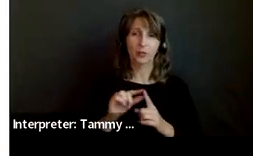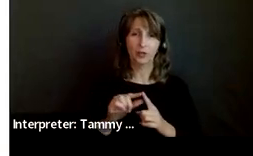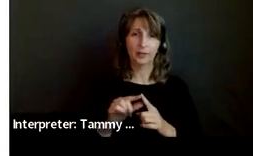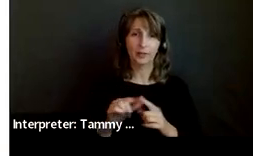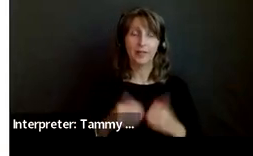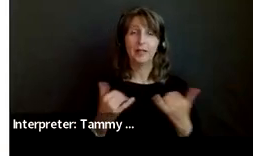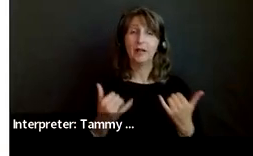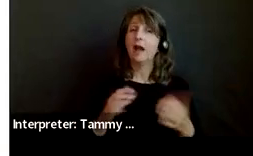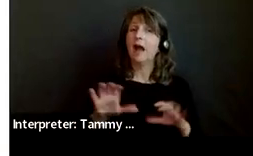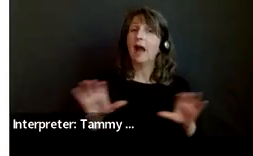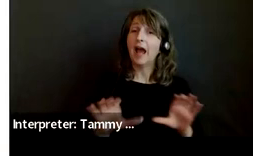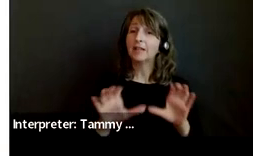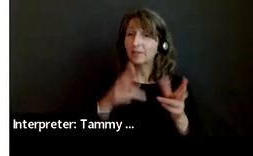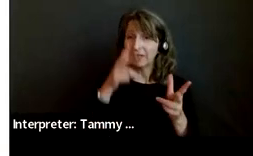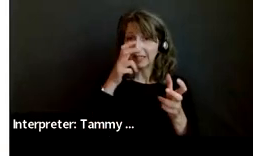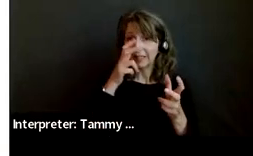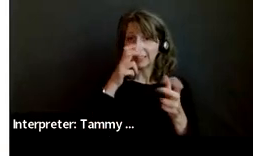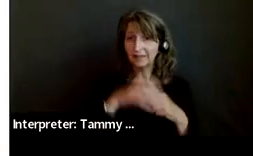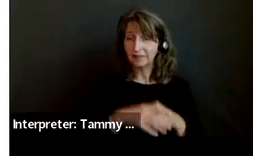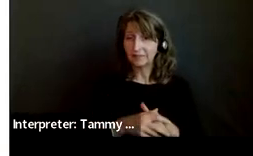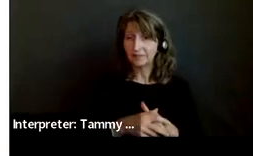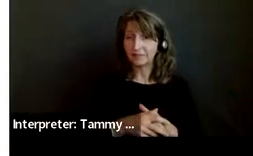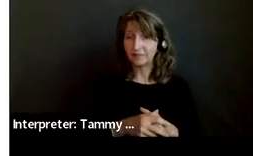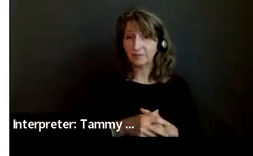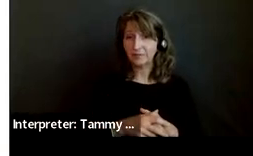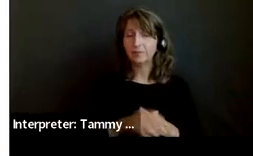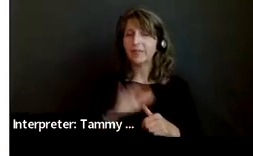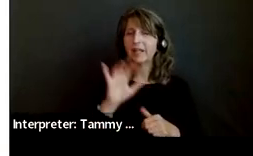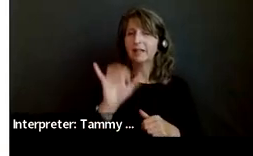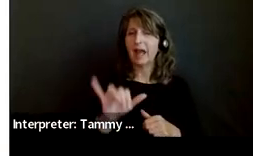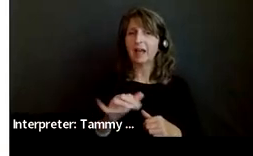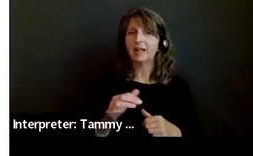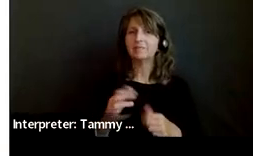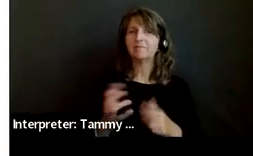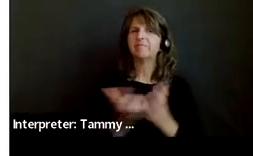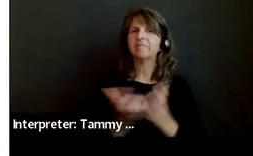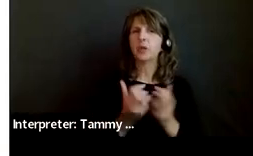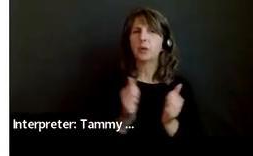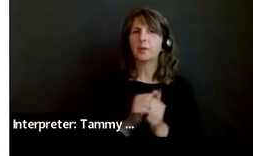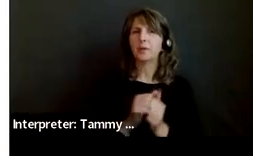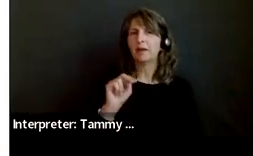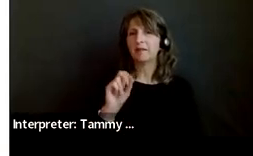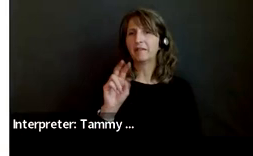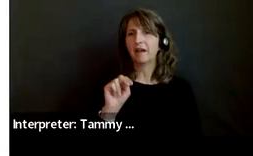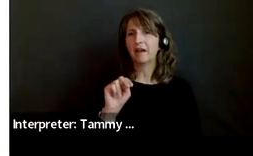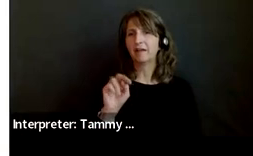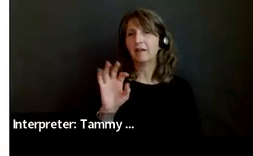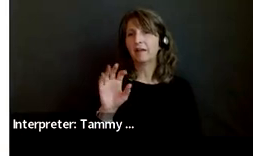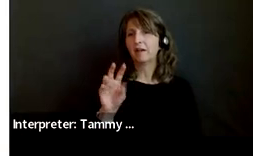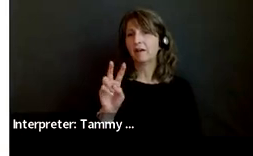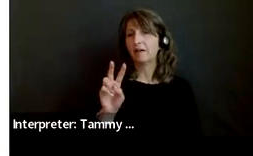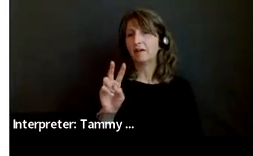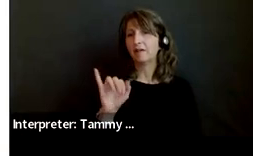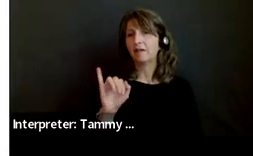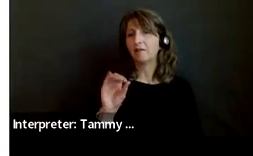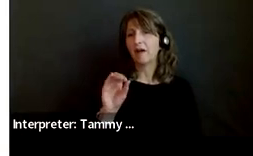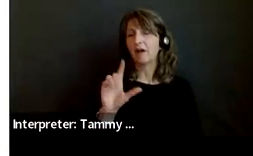Active listening. Active listening is built upon this nonviolent communication. And that is when we are listening to the music behind the words.